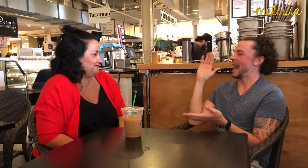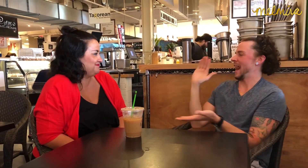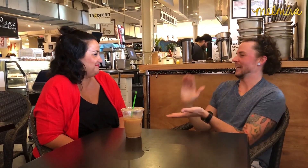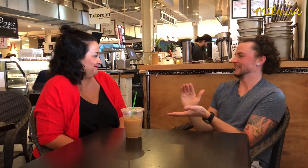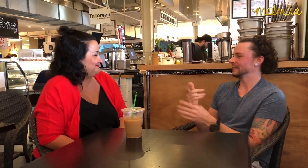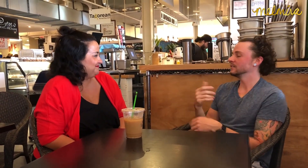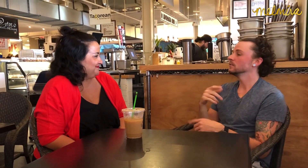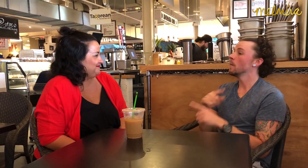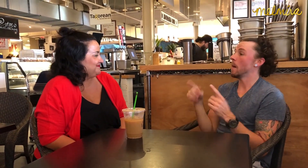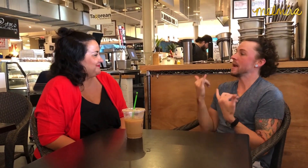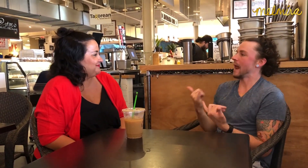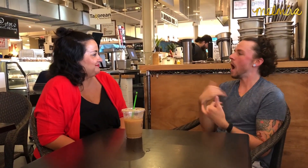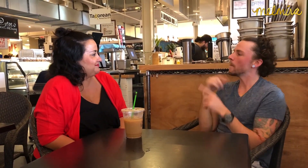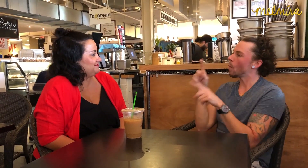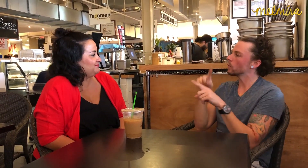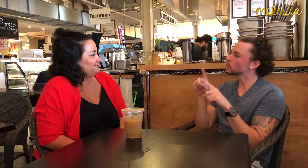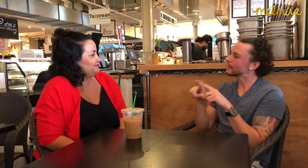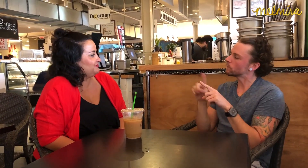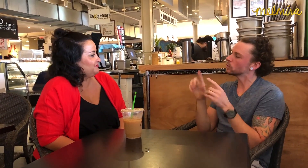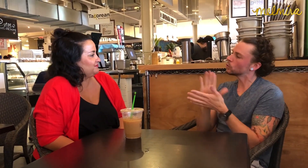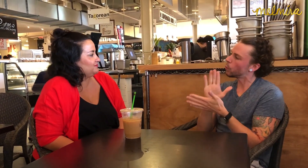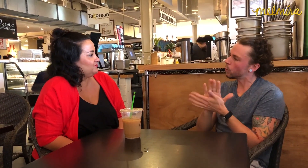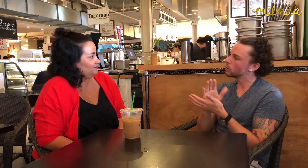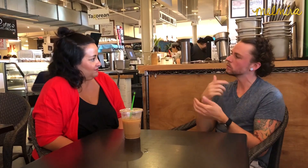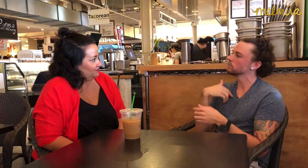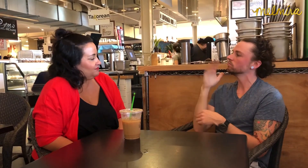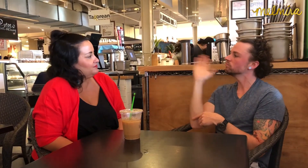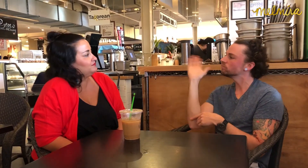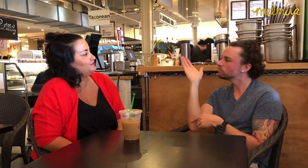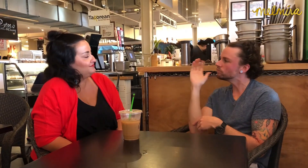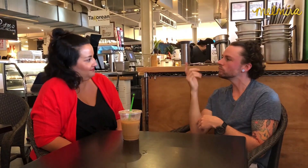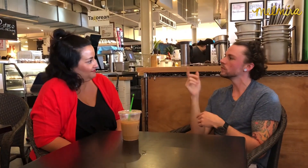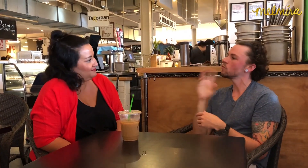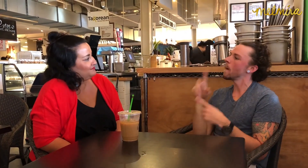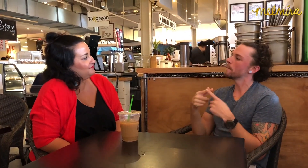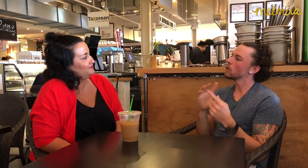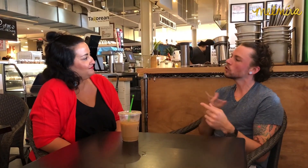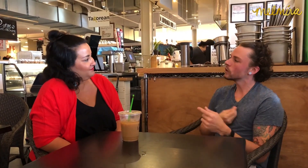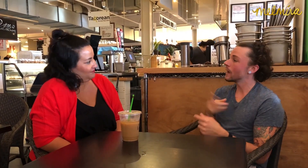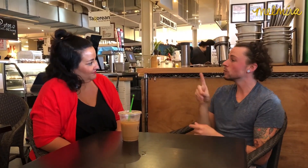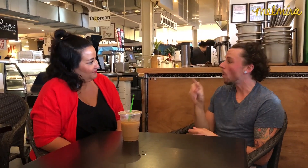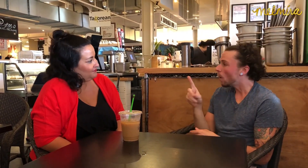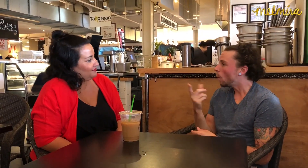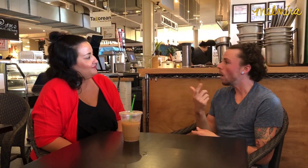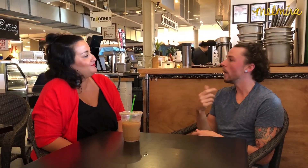There will be less of those. Now, I'm going to different schools doing presentations about Trans 101.